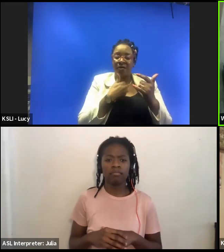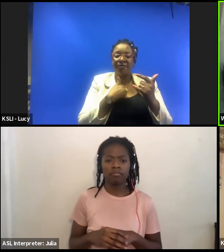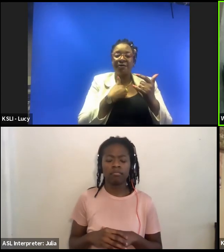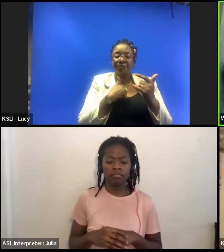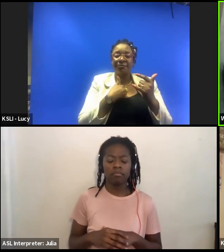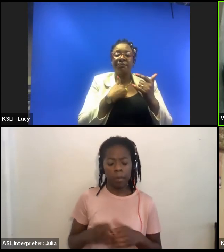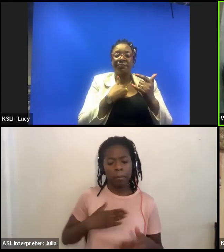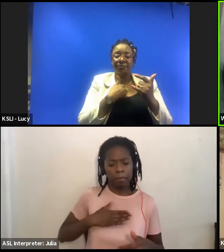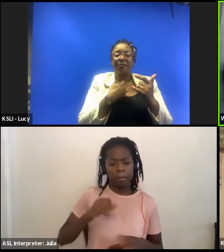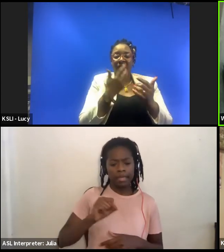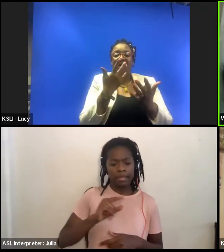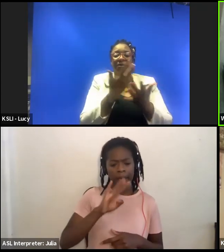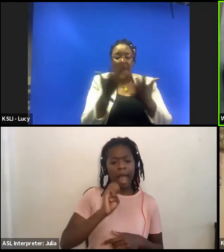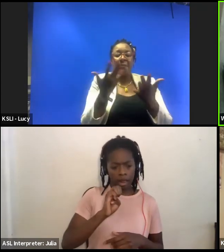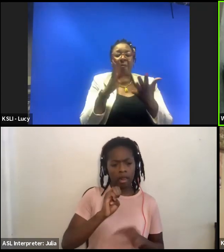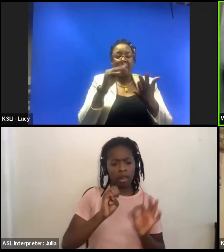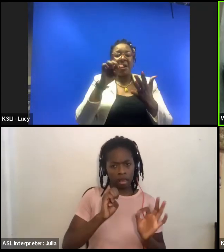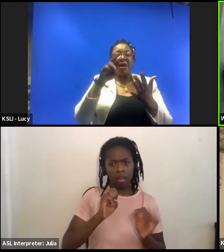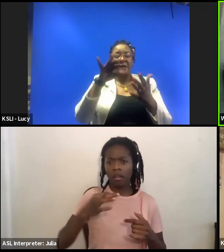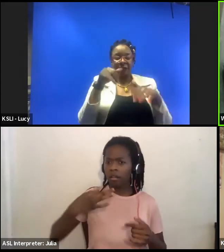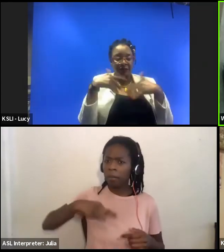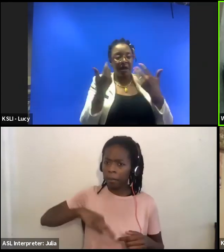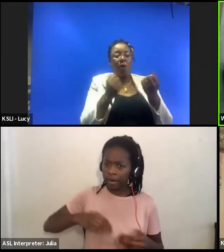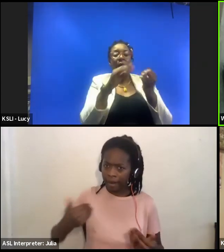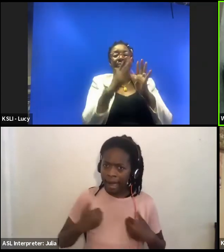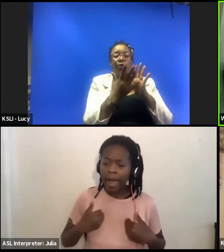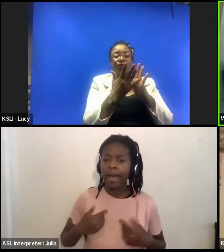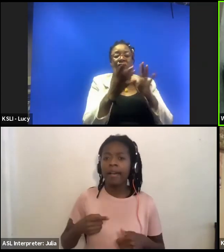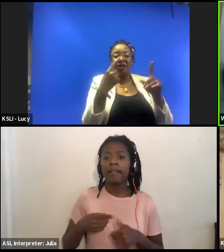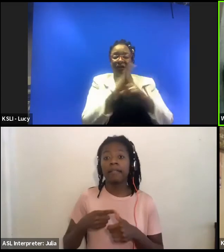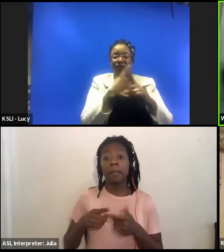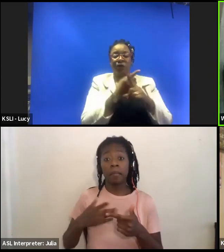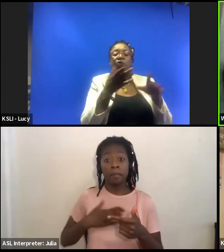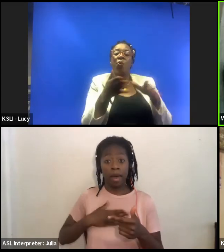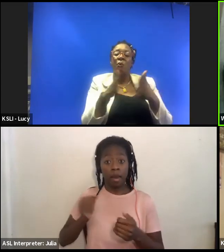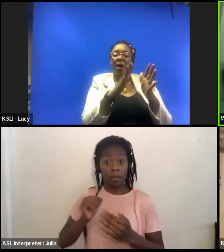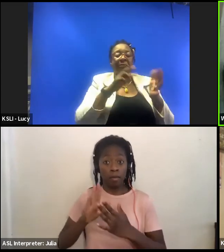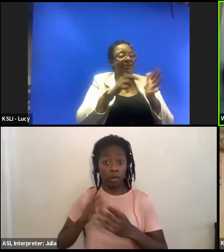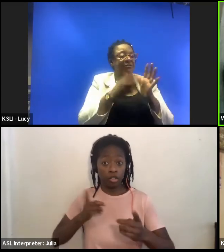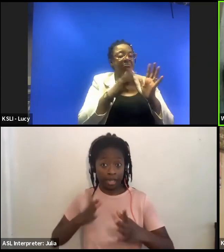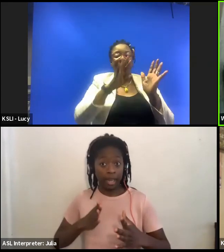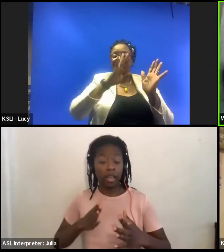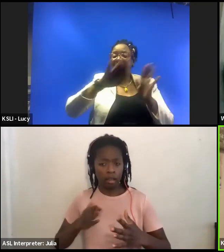There's merit in how I approach directing and I shouldn't let go of it, you know. Yeah.